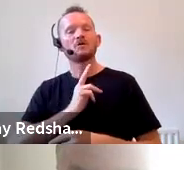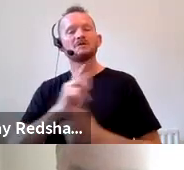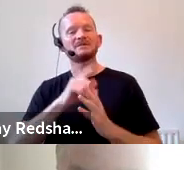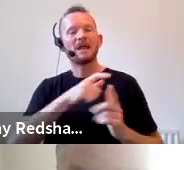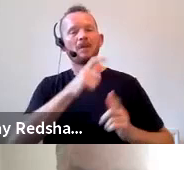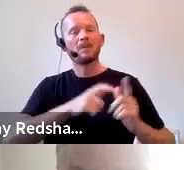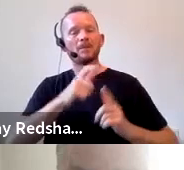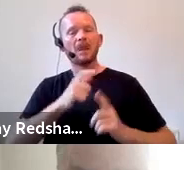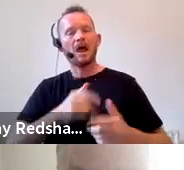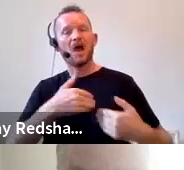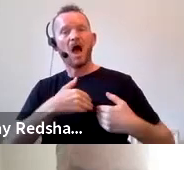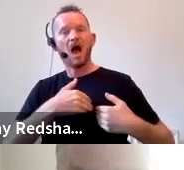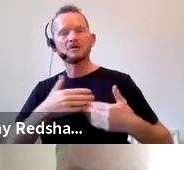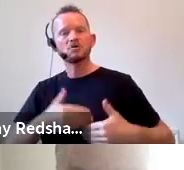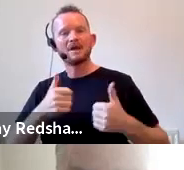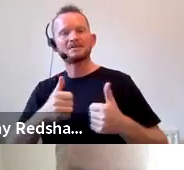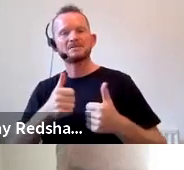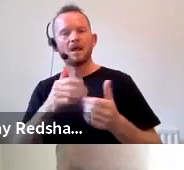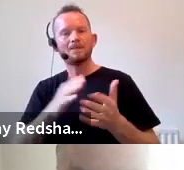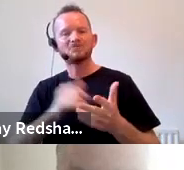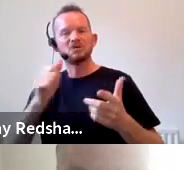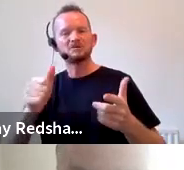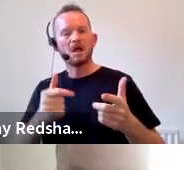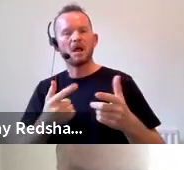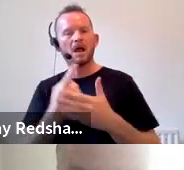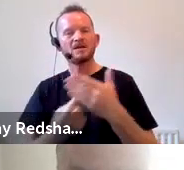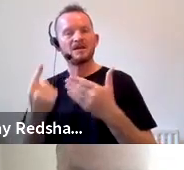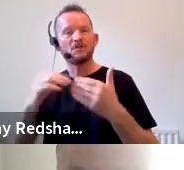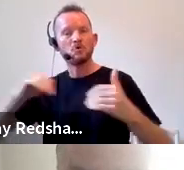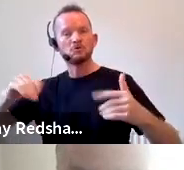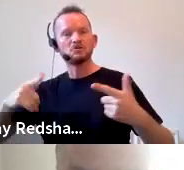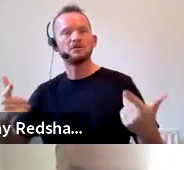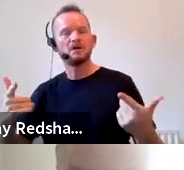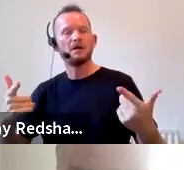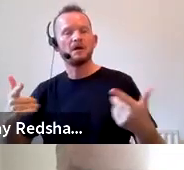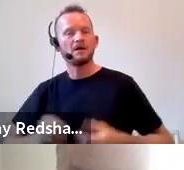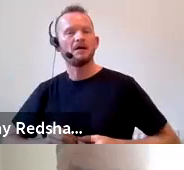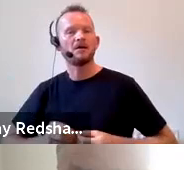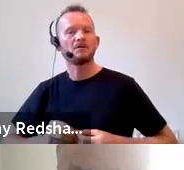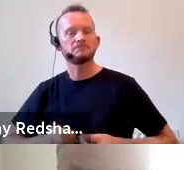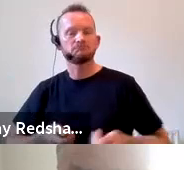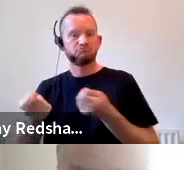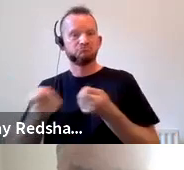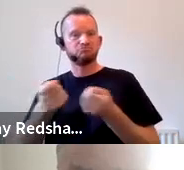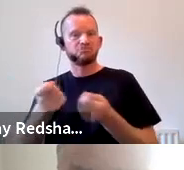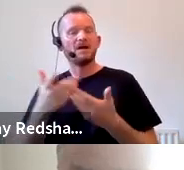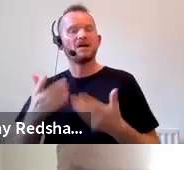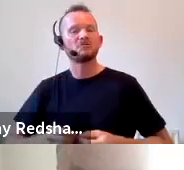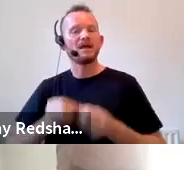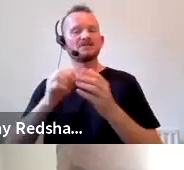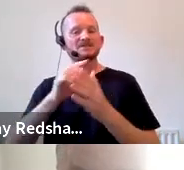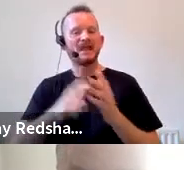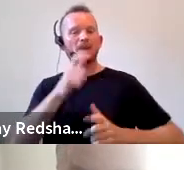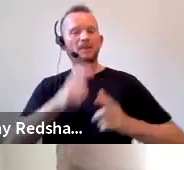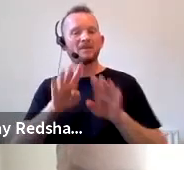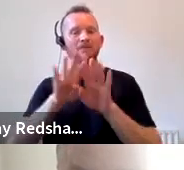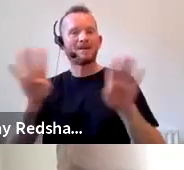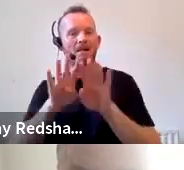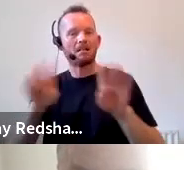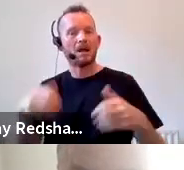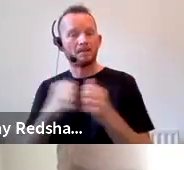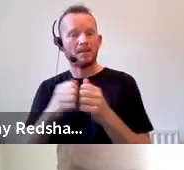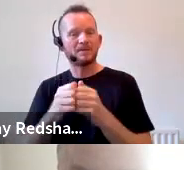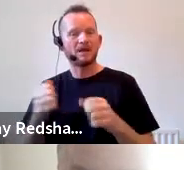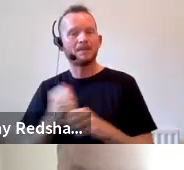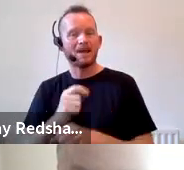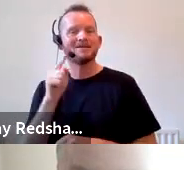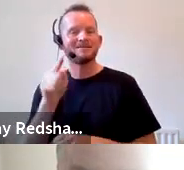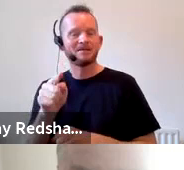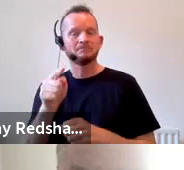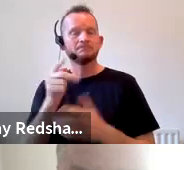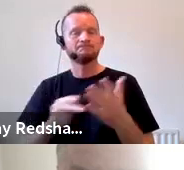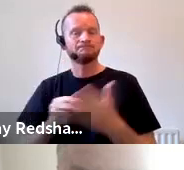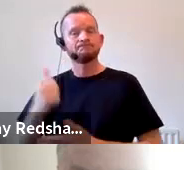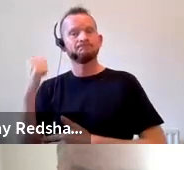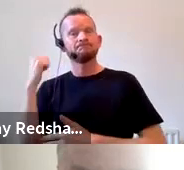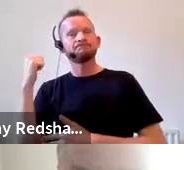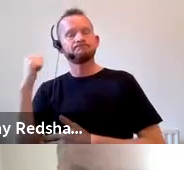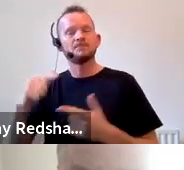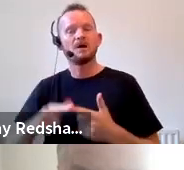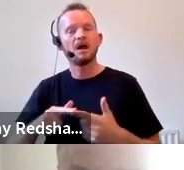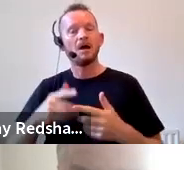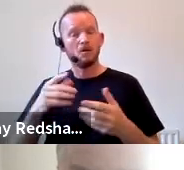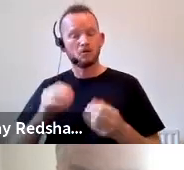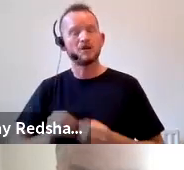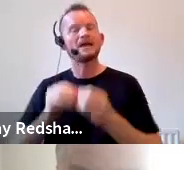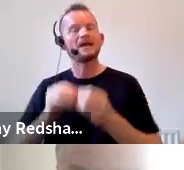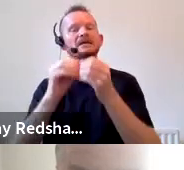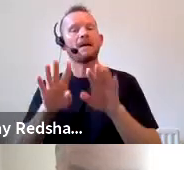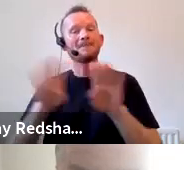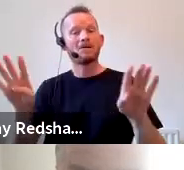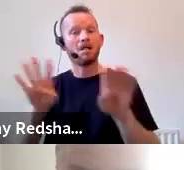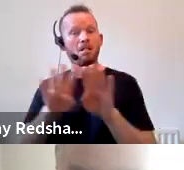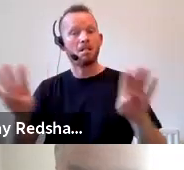Voices of disabled people at the heart of Greater Manchester evolution, through the creation of a disabled people's panel that was the commitments I made in that election and that's what I've done, we've, we've created the panel I'm so glad that we have